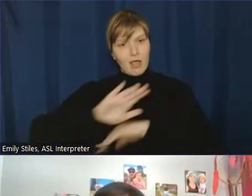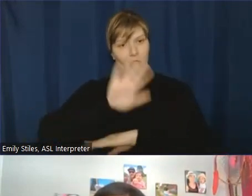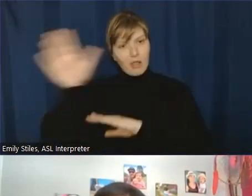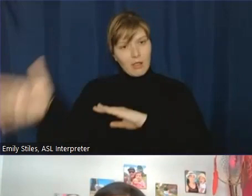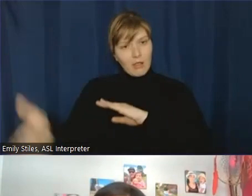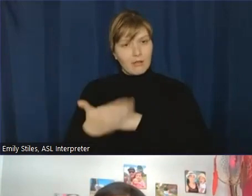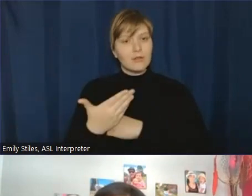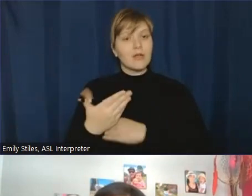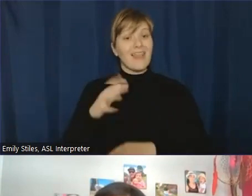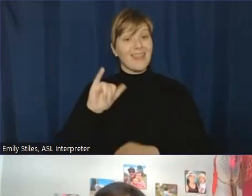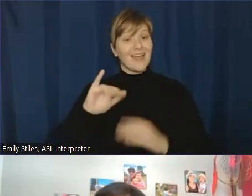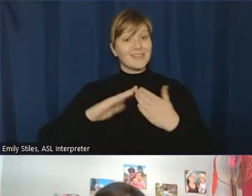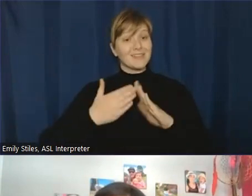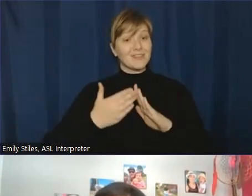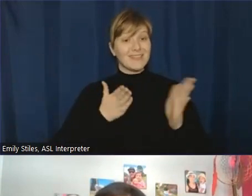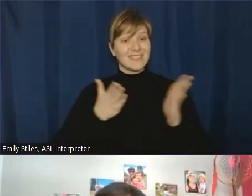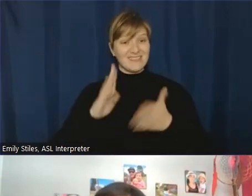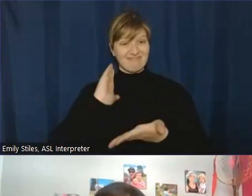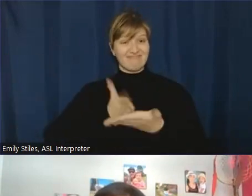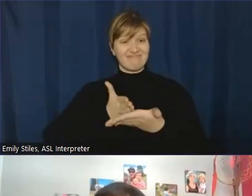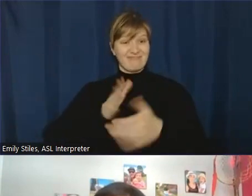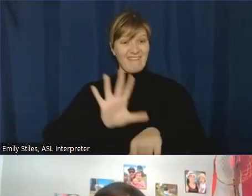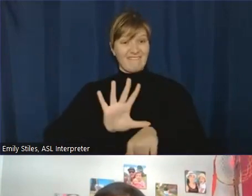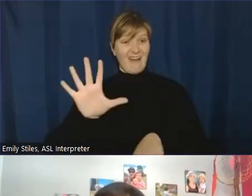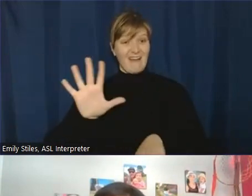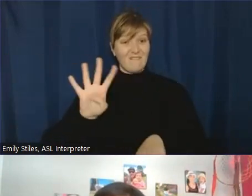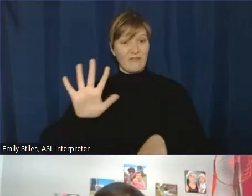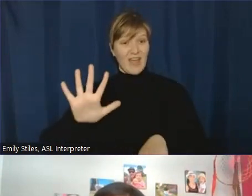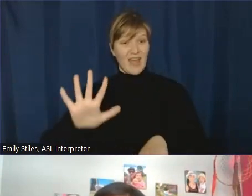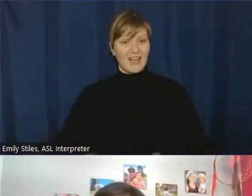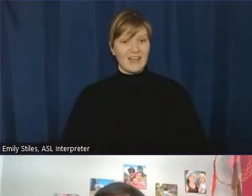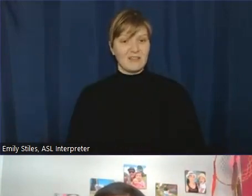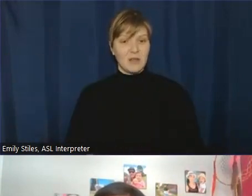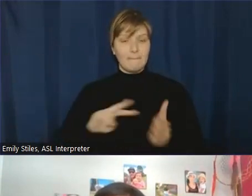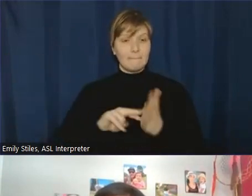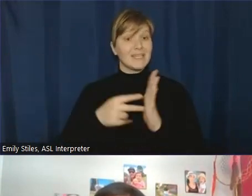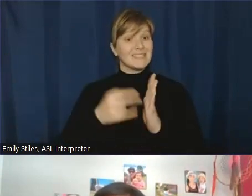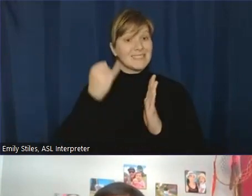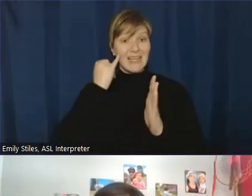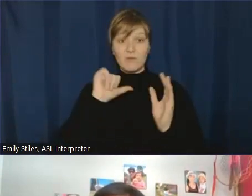ends at 5:45 PM which curtails the movement of residents who do not have cars and prevents them